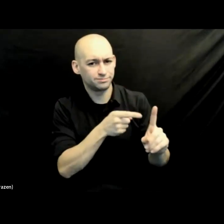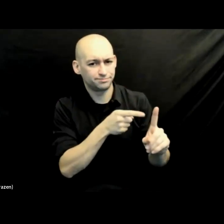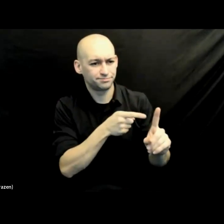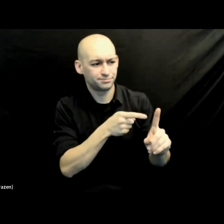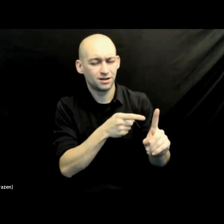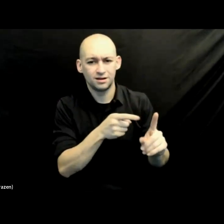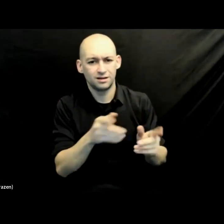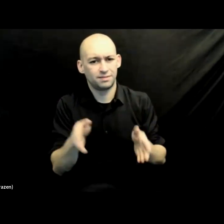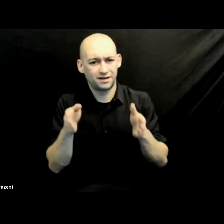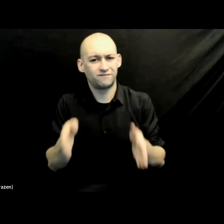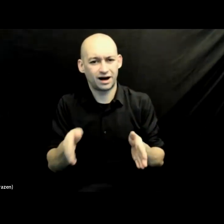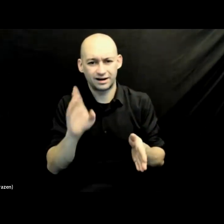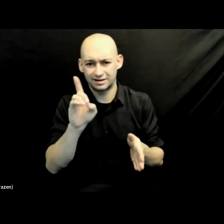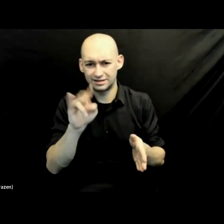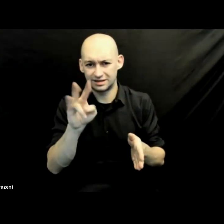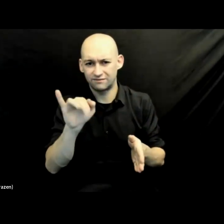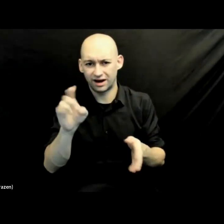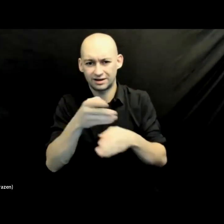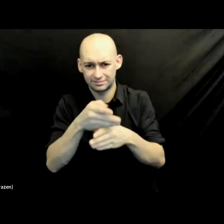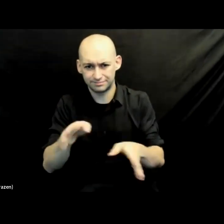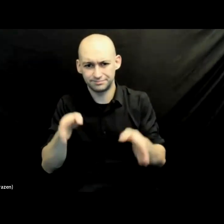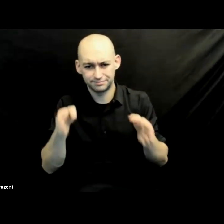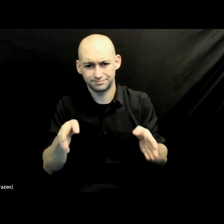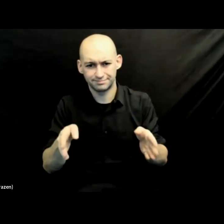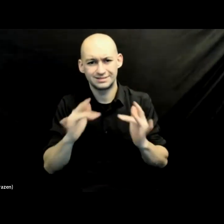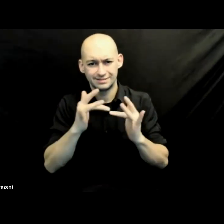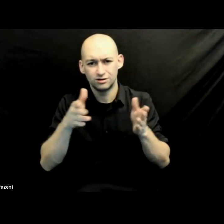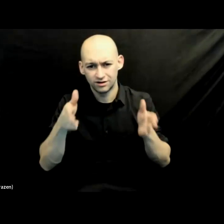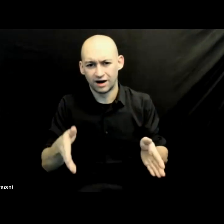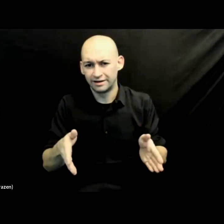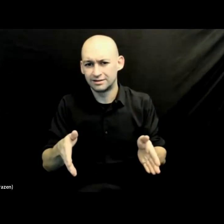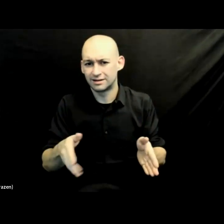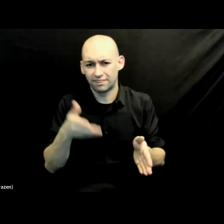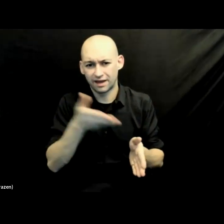that we have when it comes to the digital divide. And one of the things that we want to make sure